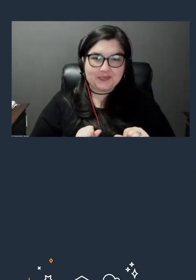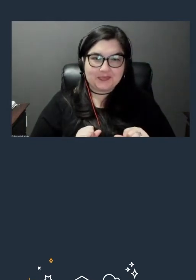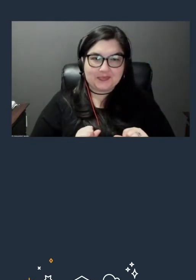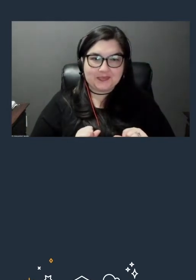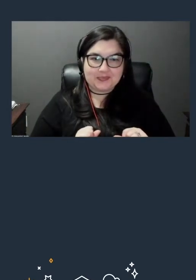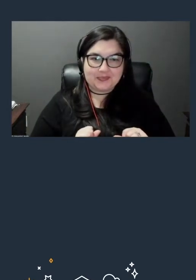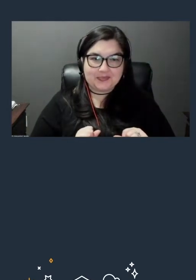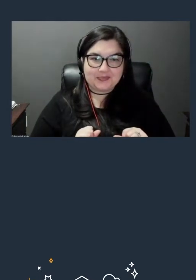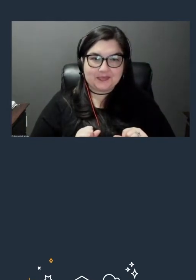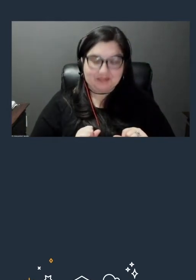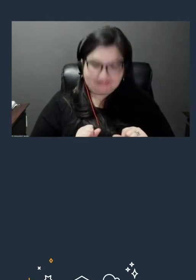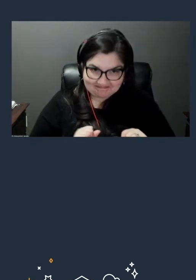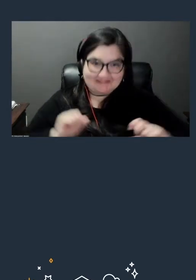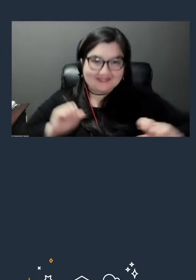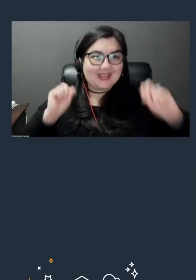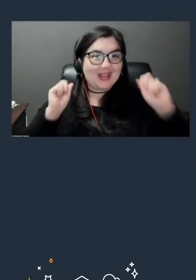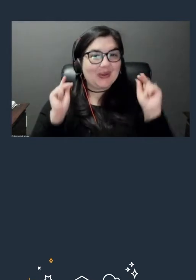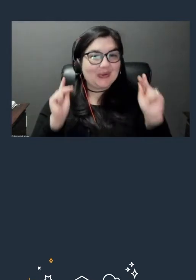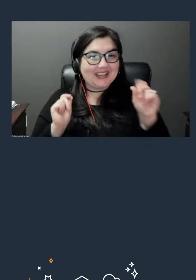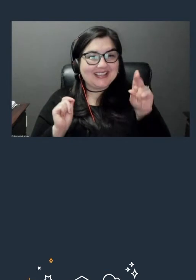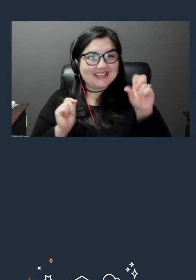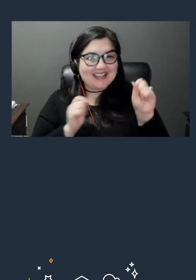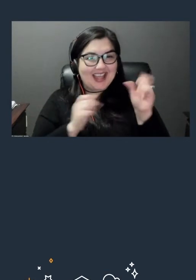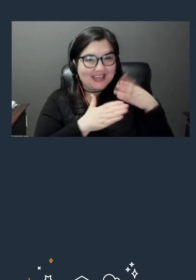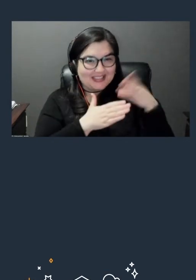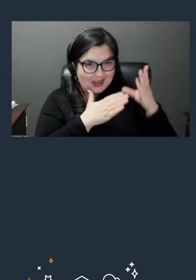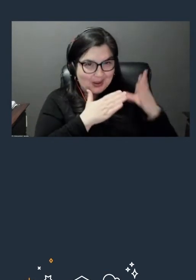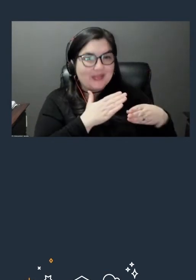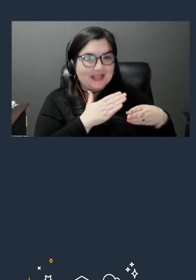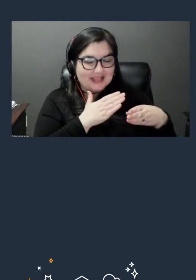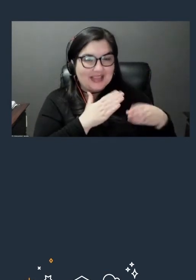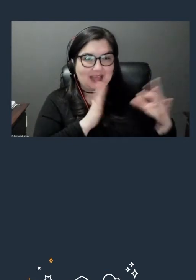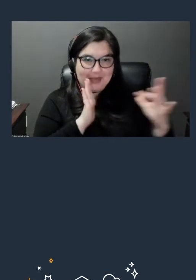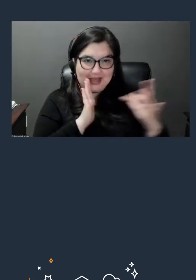Okay, status is completing. I'm gonna hit refresh one last time.